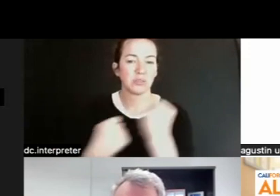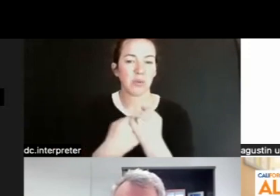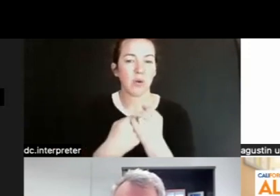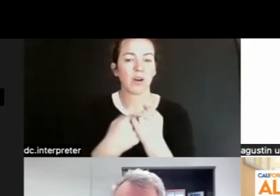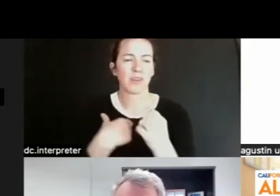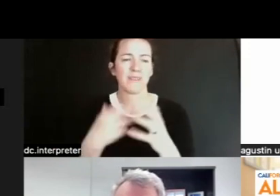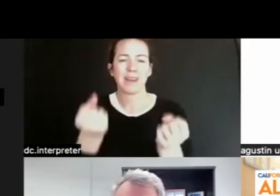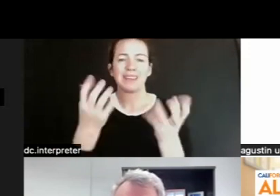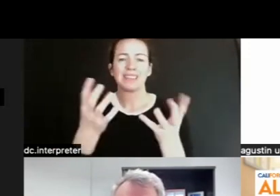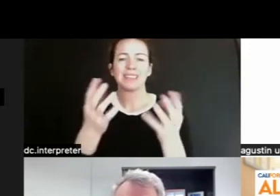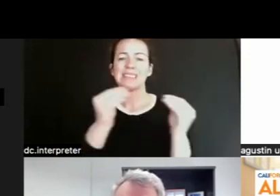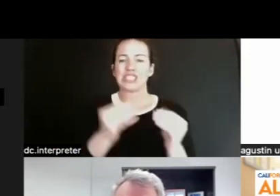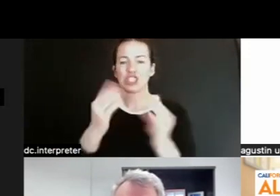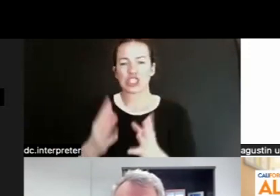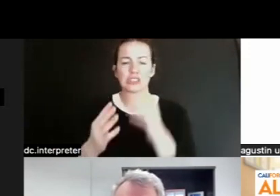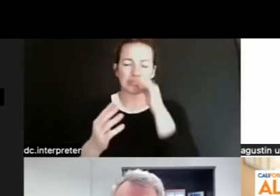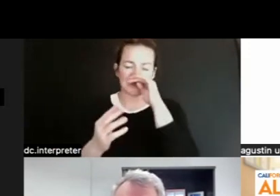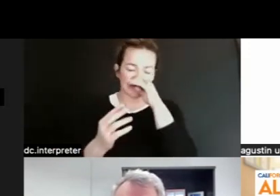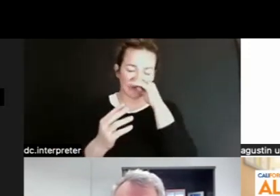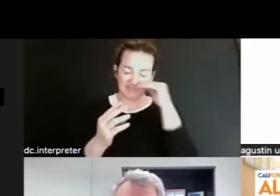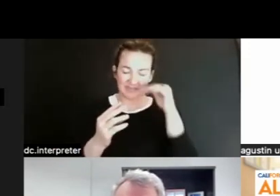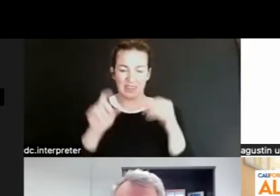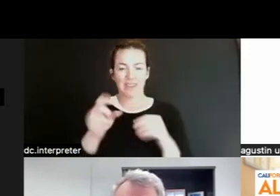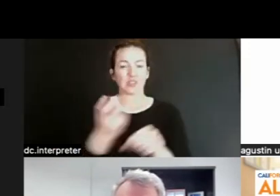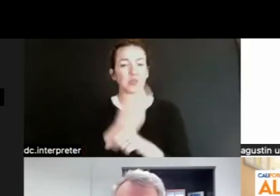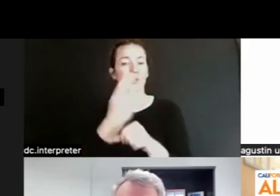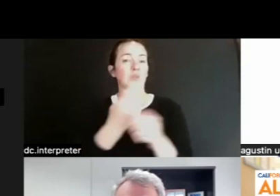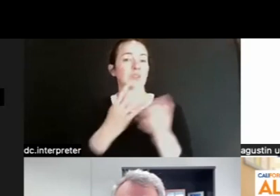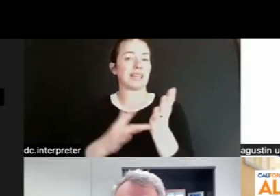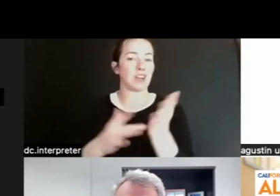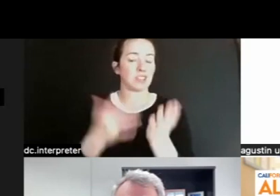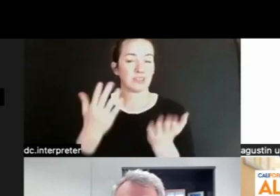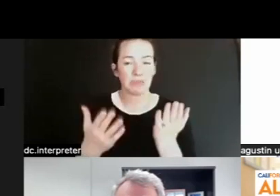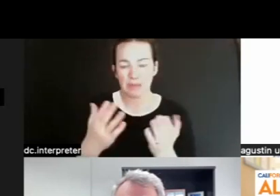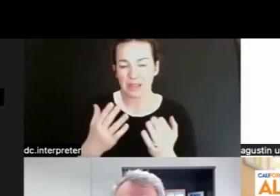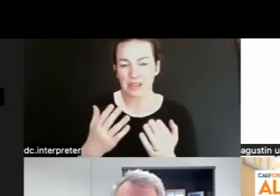teachers that have had to use technology, maybe they have been a little bit more reluctant before